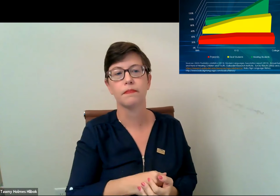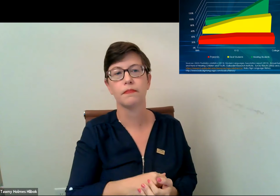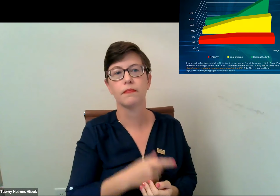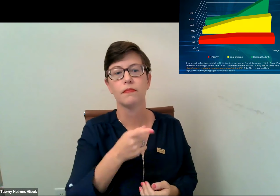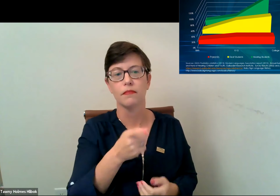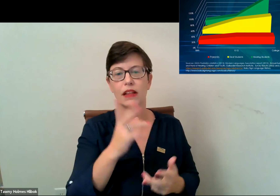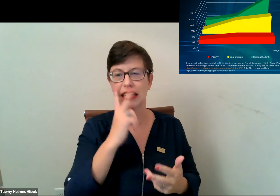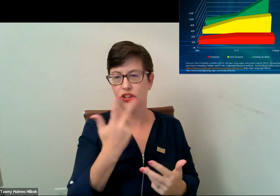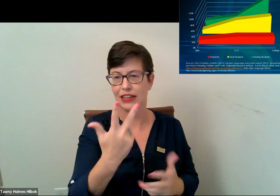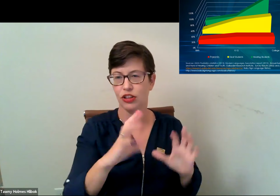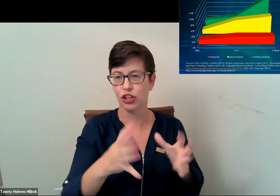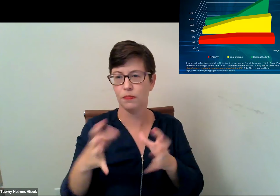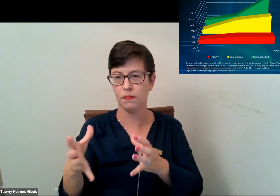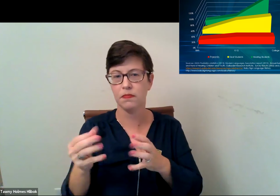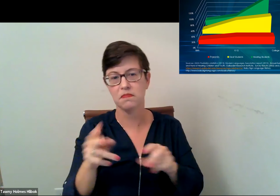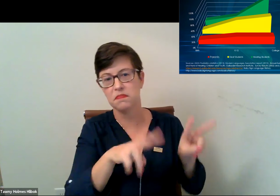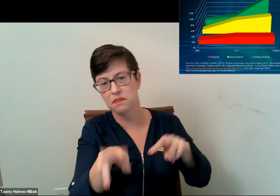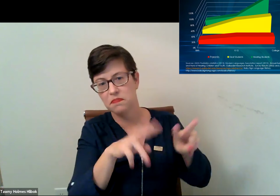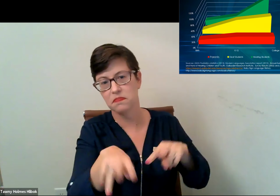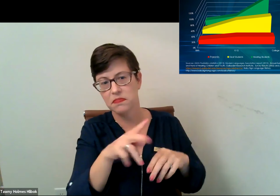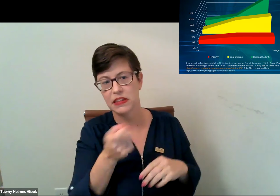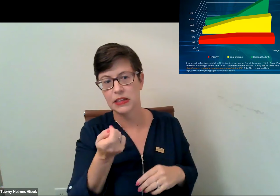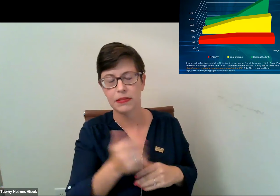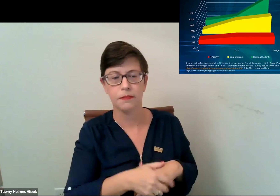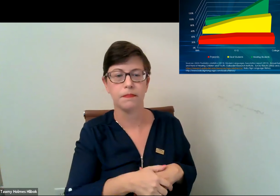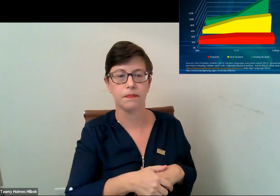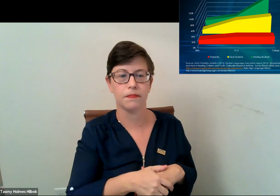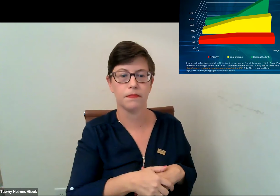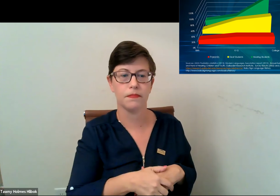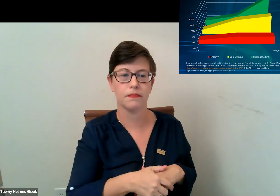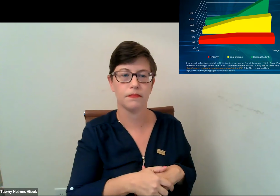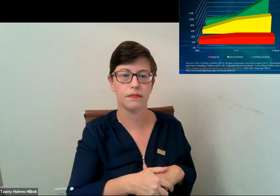Until this last year. we've seen three different groups that we've studied a little bit.